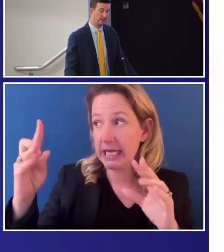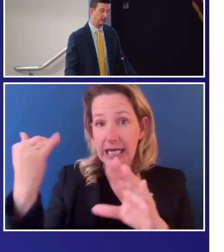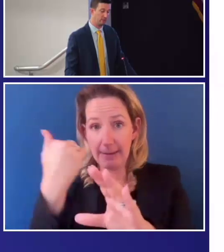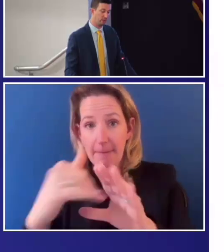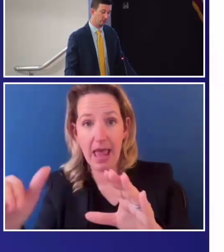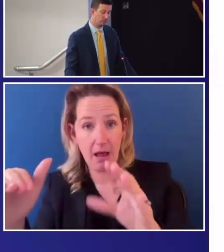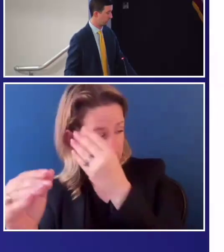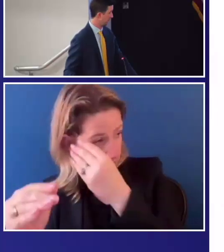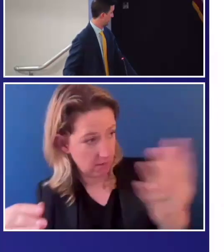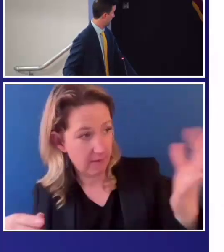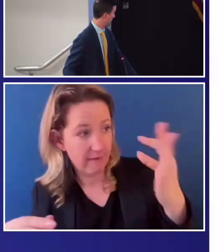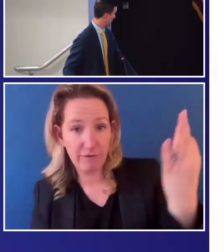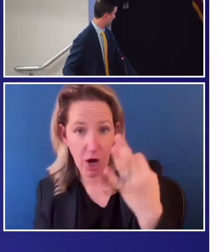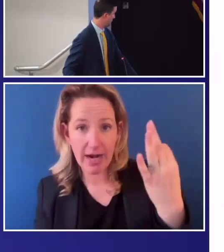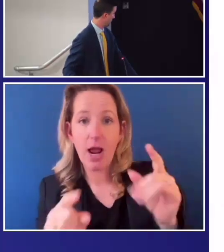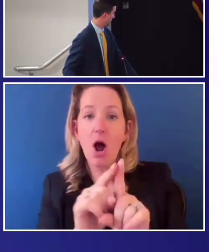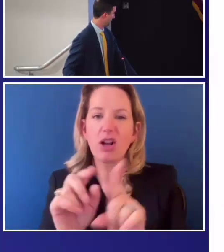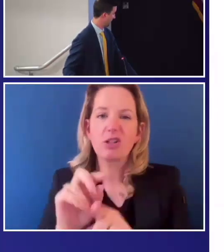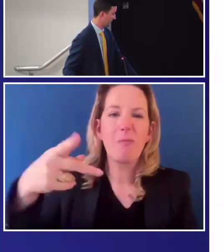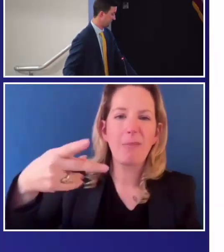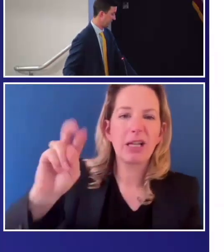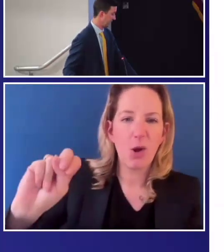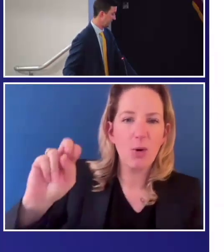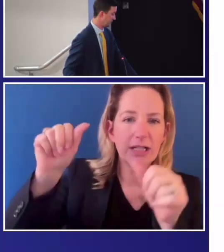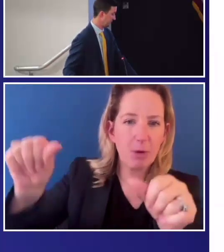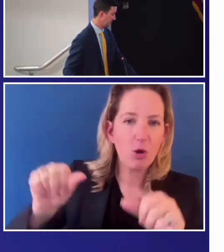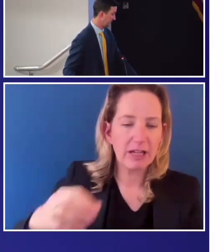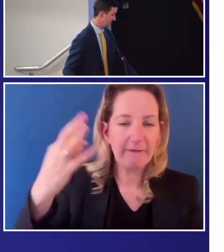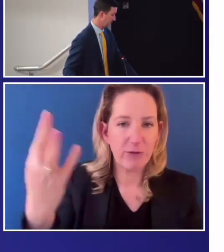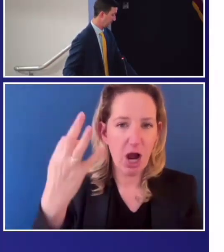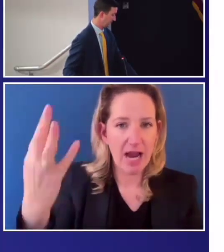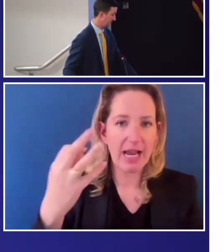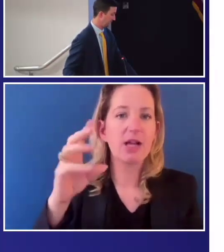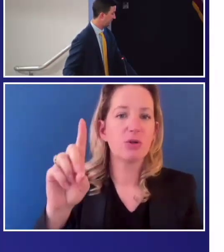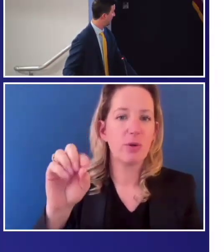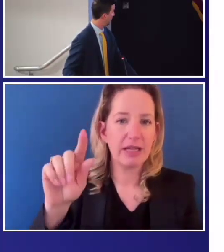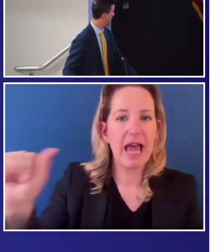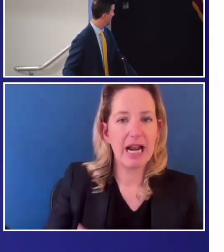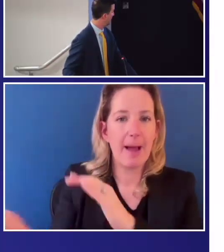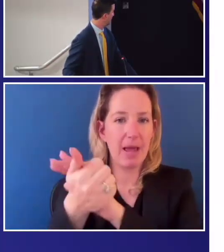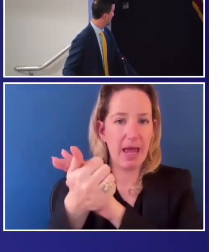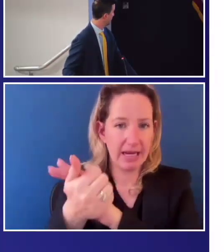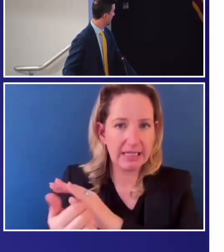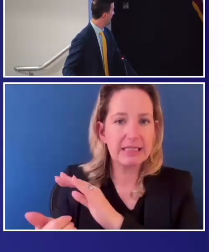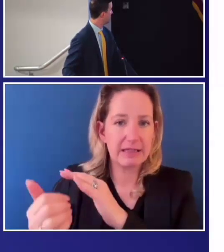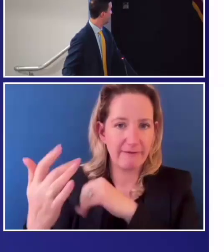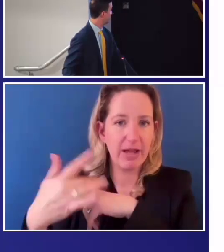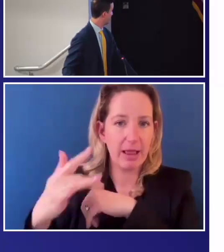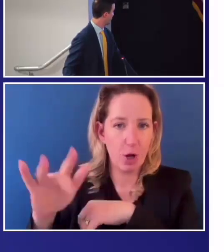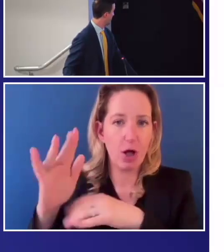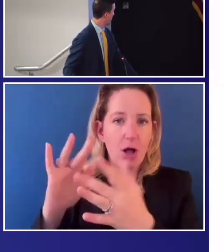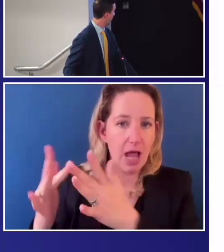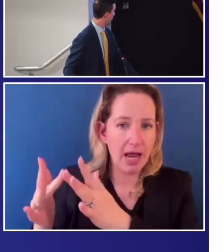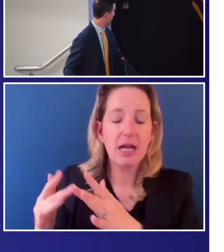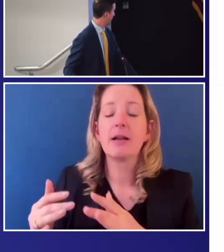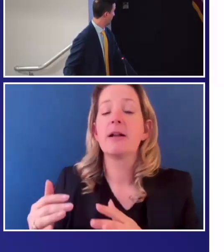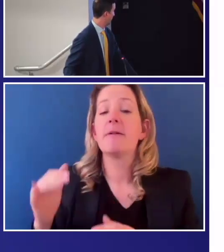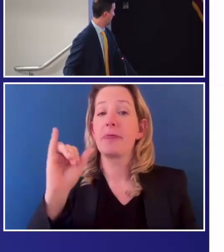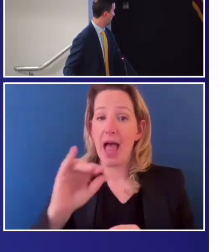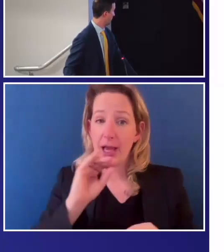And a public notice was also posted to the website on Friday to the data appendix that's available online. The correction made was that a small number